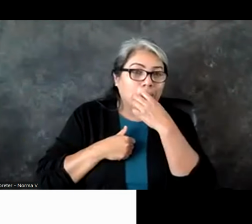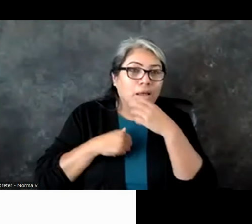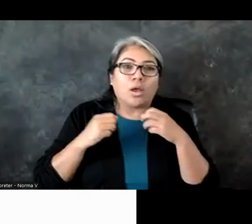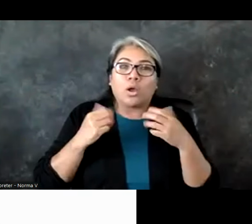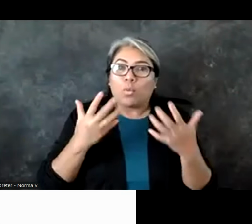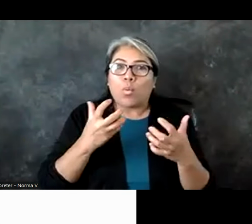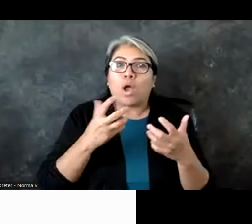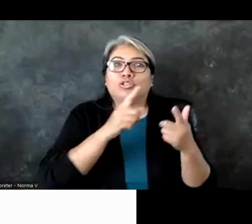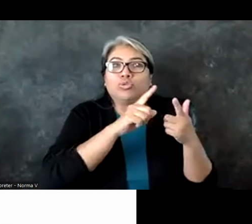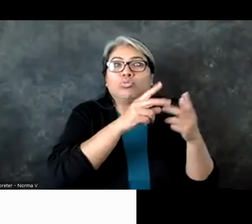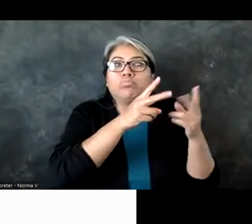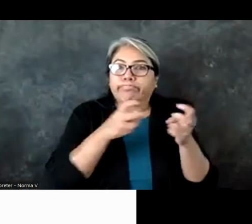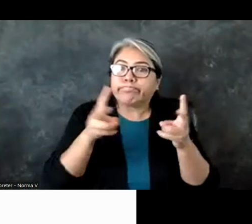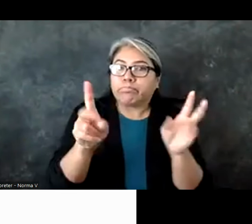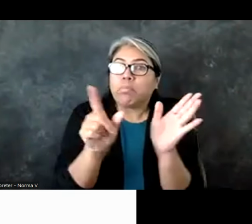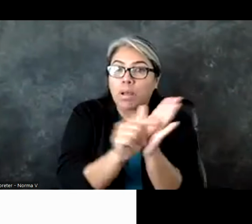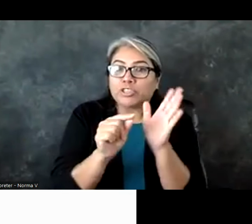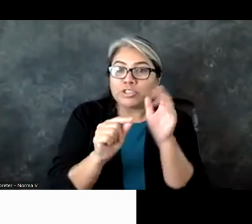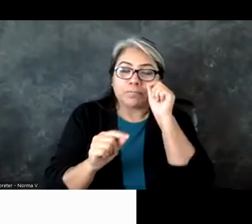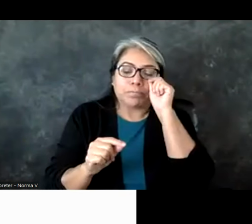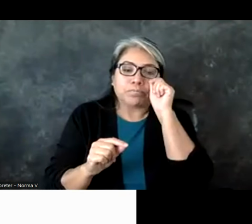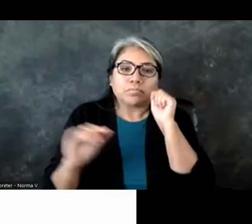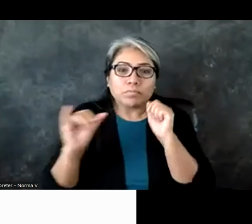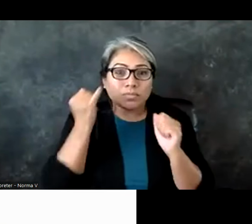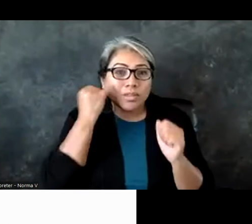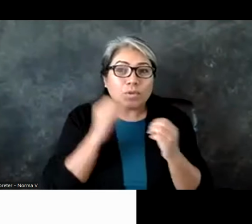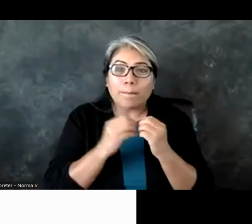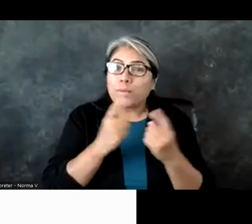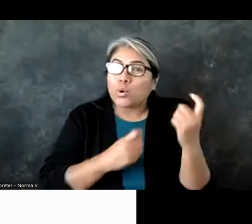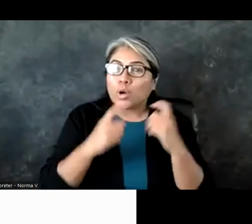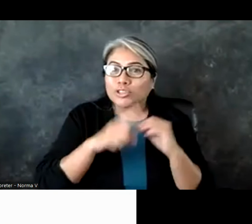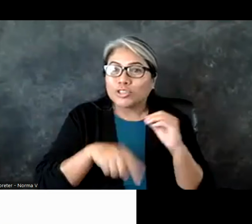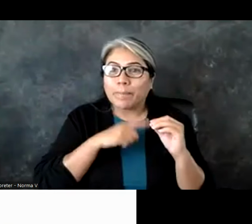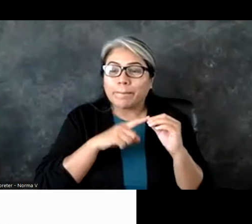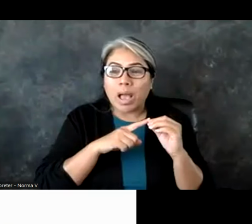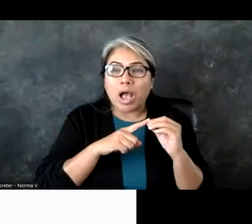write down your story. And send it to ligia or to me so